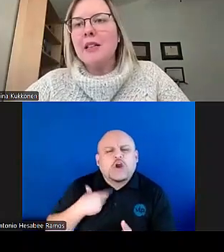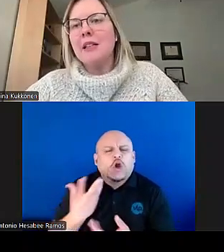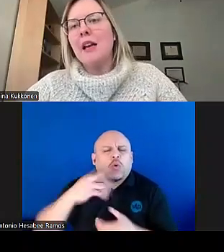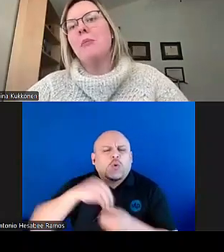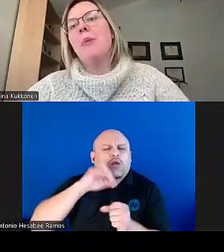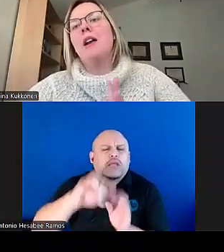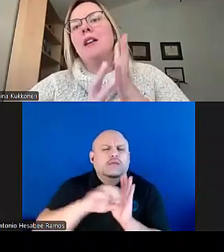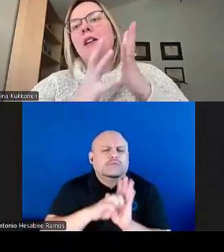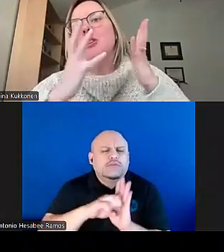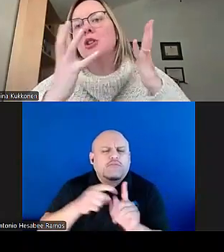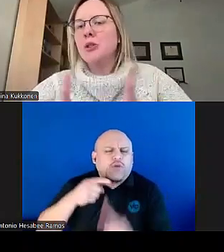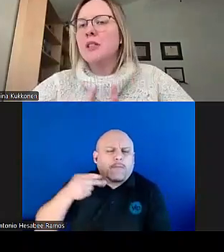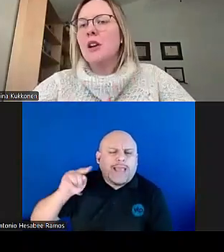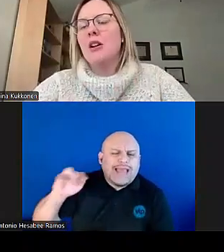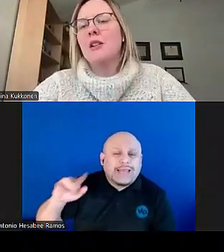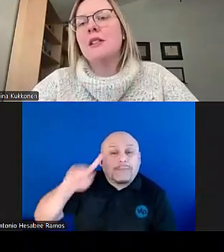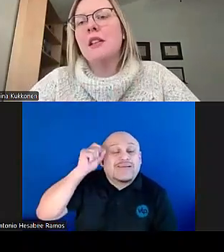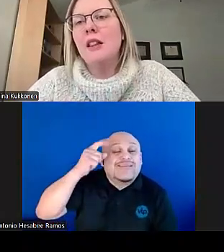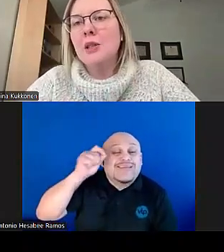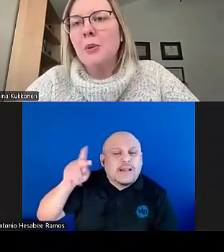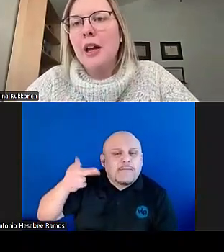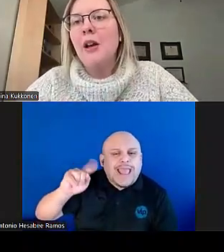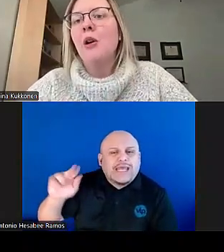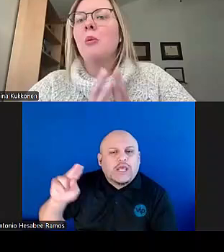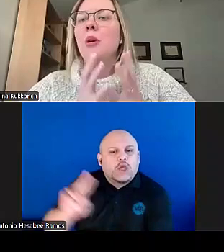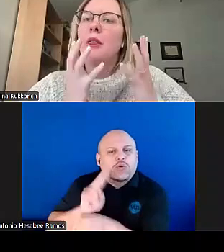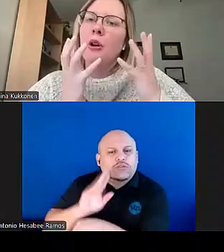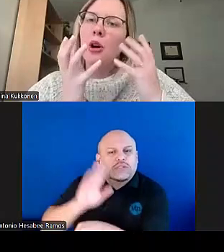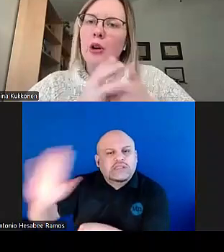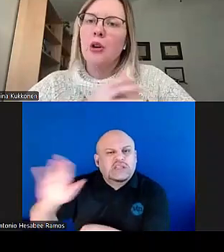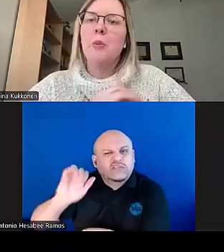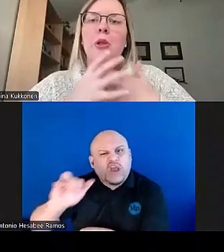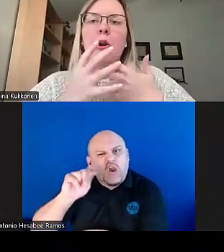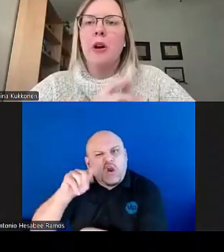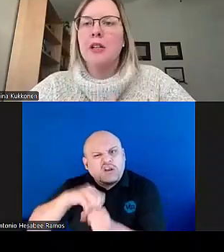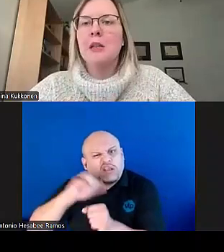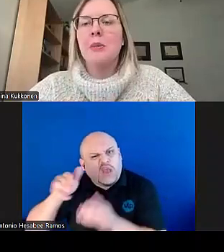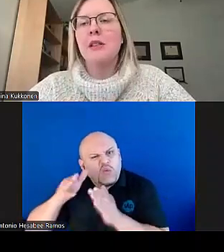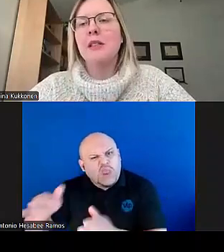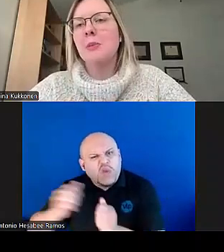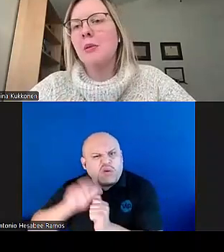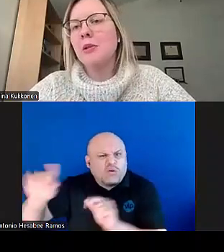because again, Patty uses the arts in this way with her group, with her participants to be able